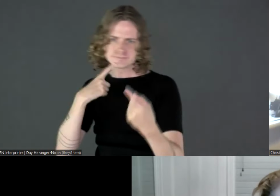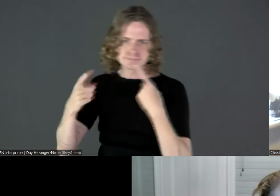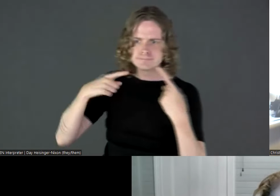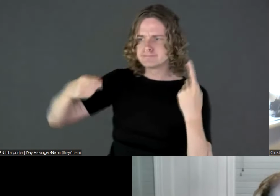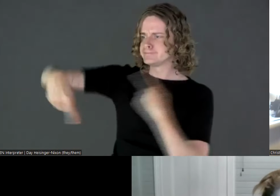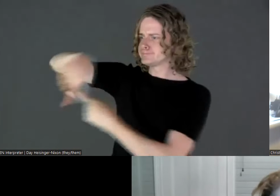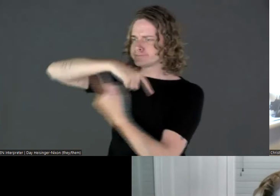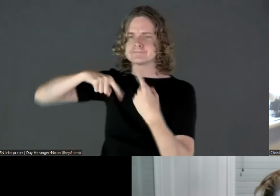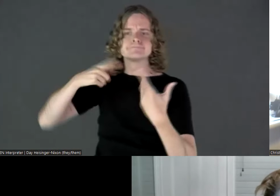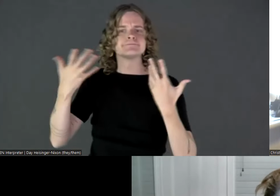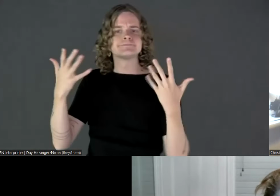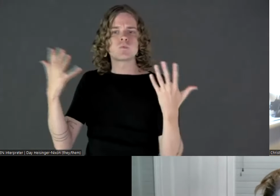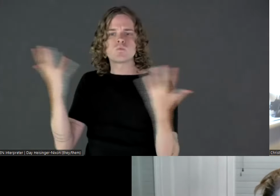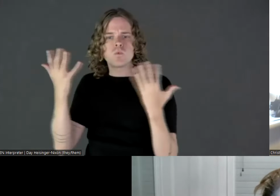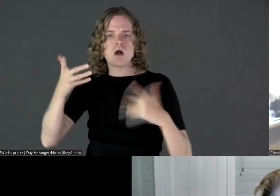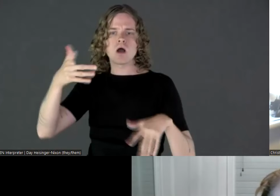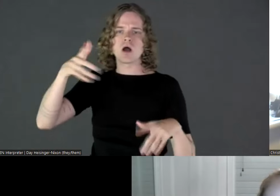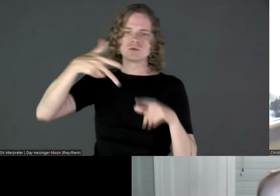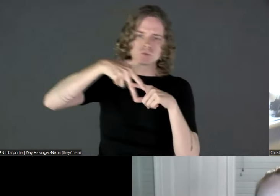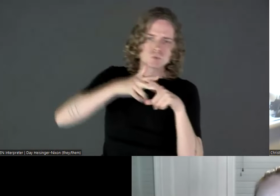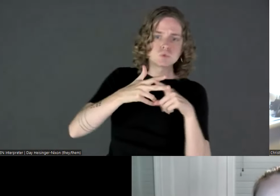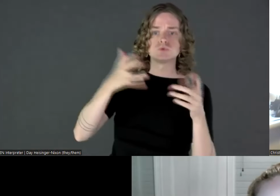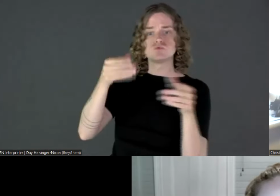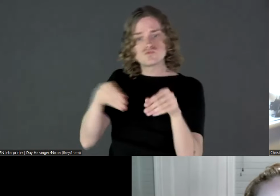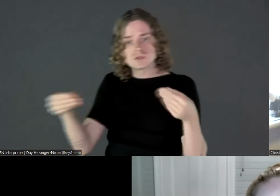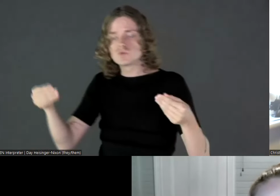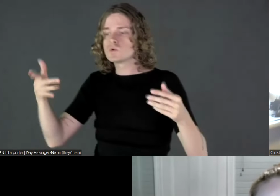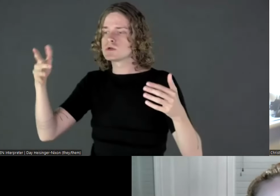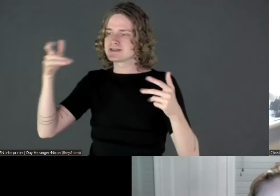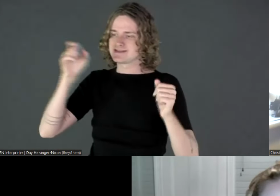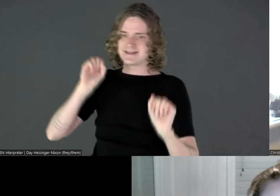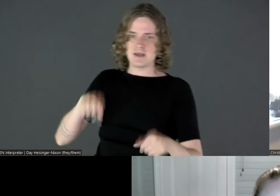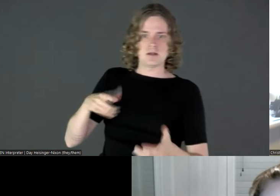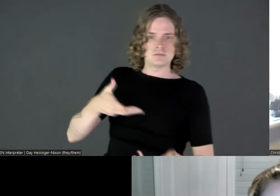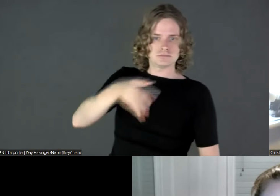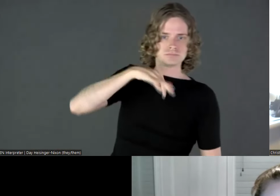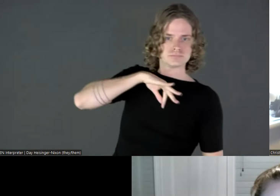where to get added technical support. So someone can write into a community of